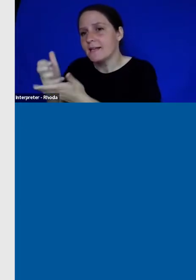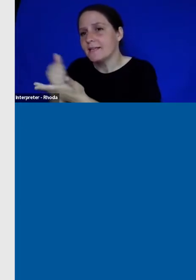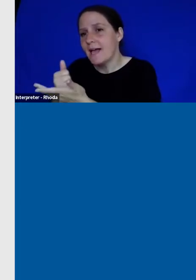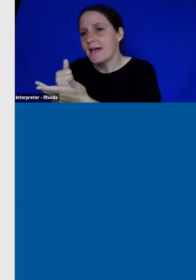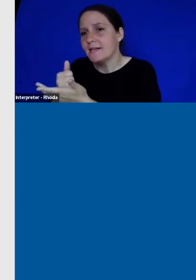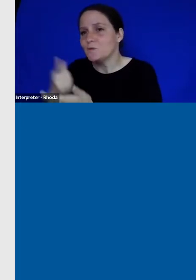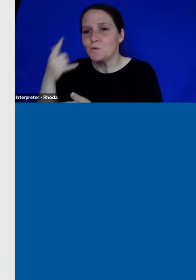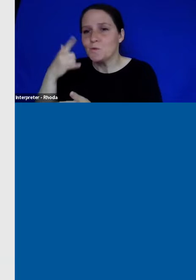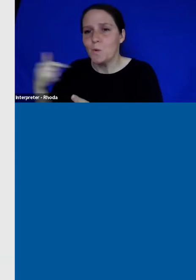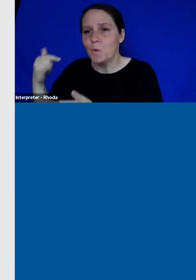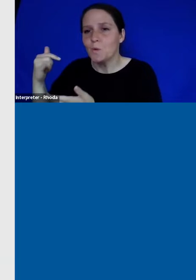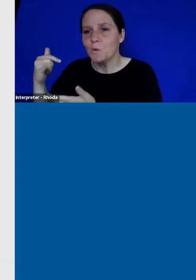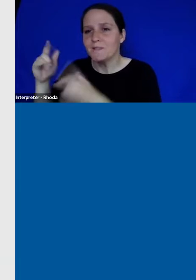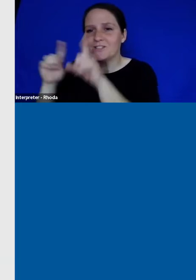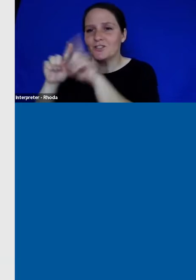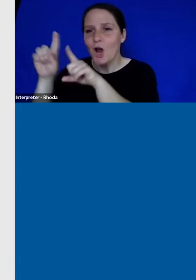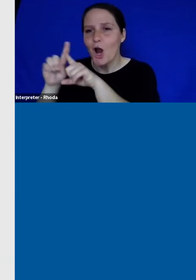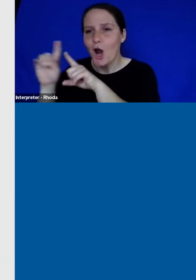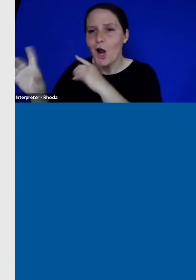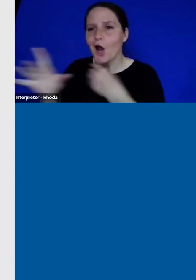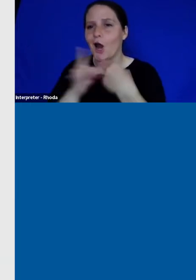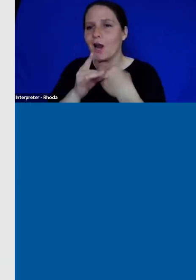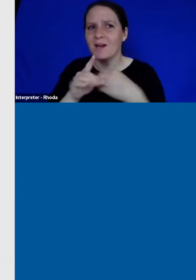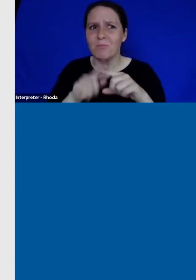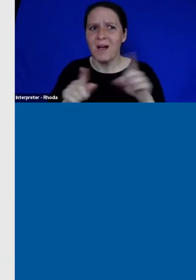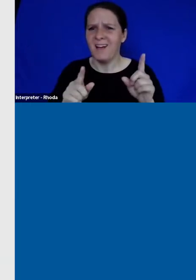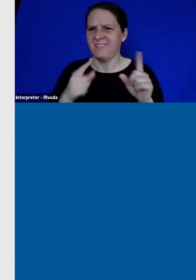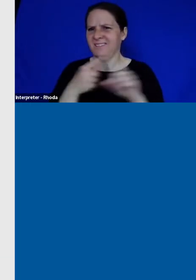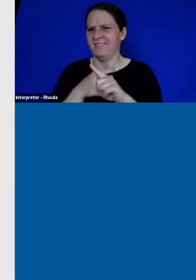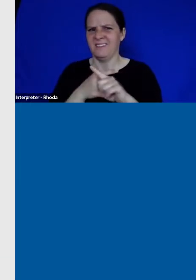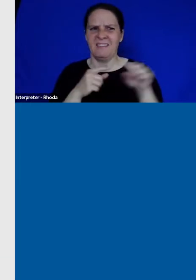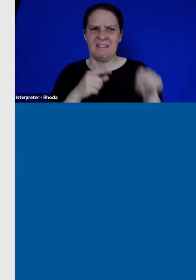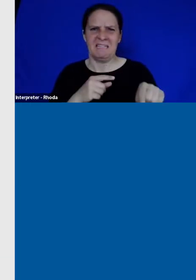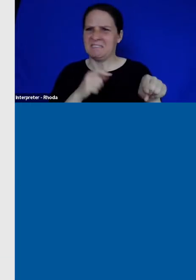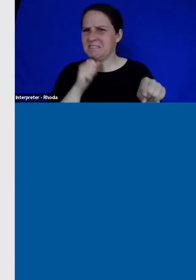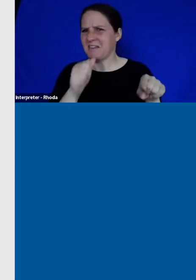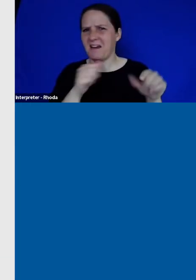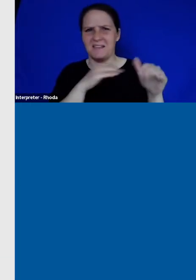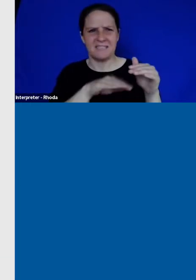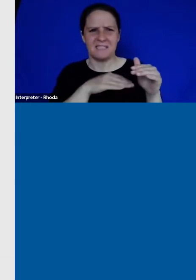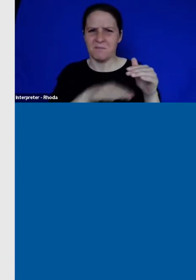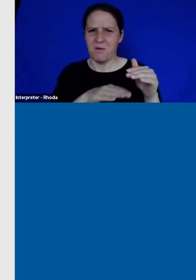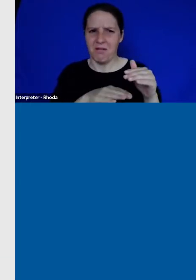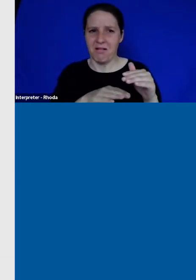this post clearly isn't even accessible. At the bottom is some random clip art I found on Wikipedia comments